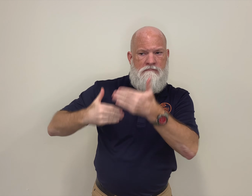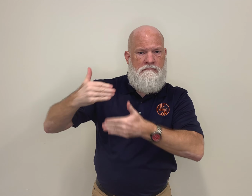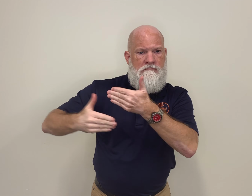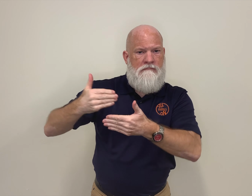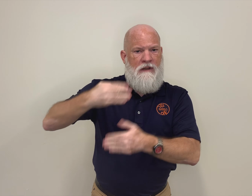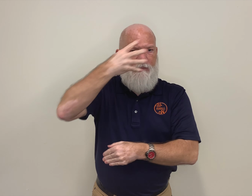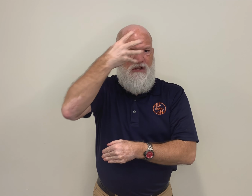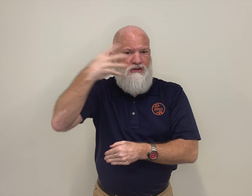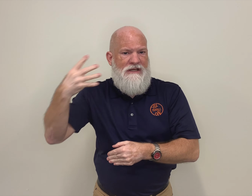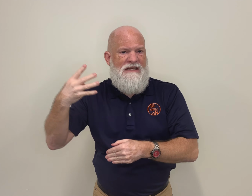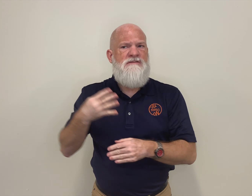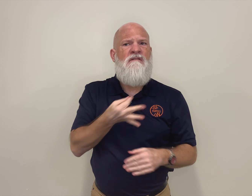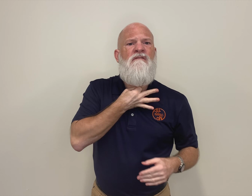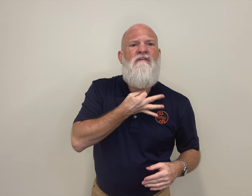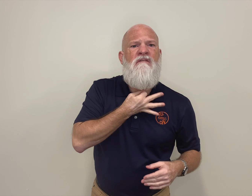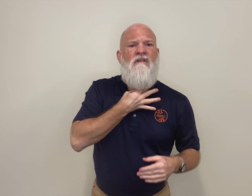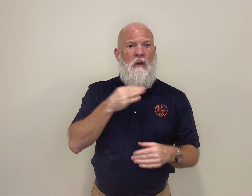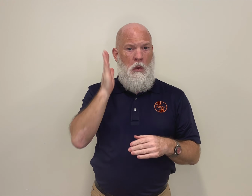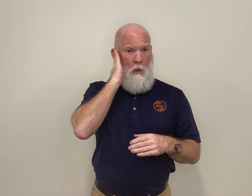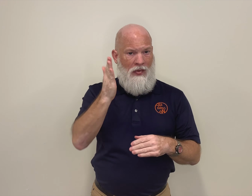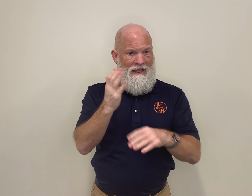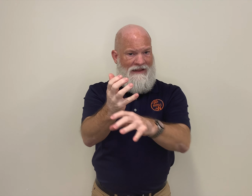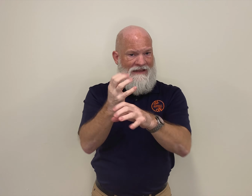You may be wondering "Will I receive a check?"